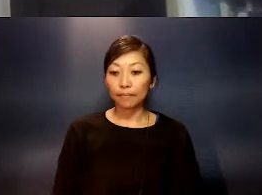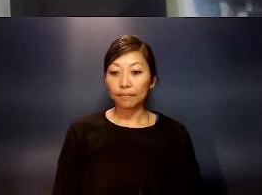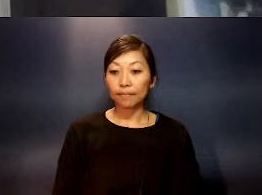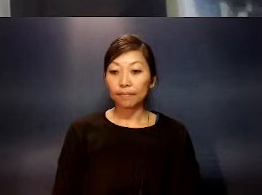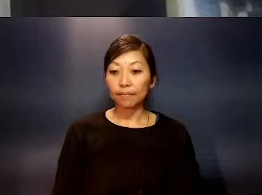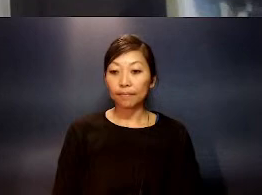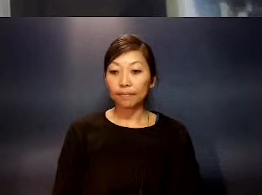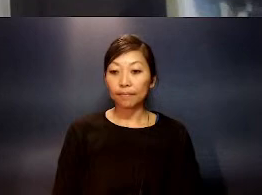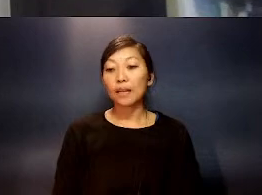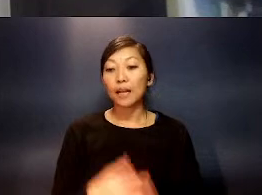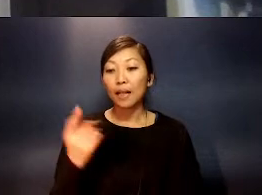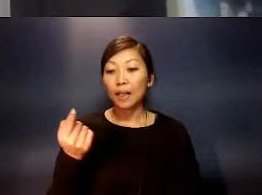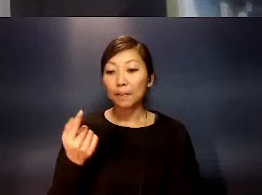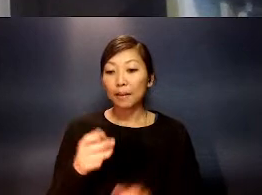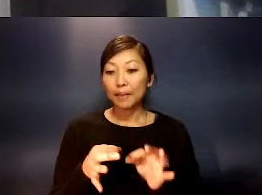I'LL BE BRIEF BECAUSE I AM HAVING SOME INTERNET ISSUES.